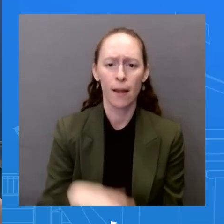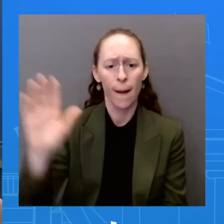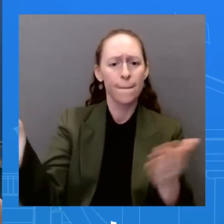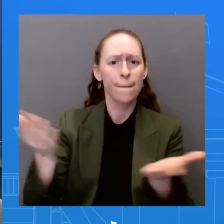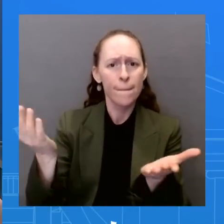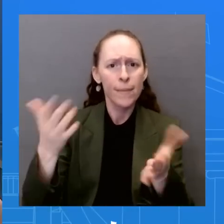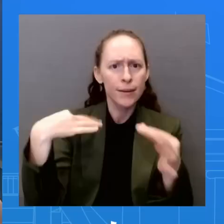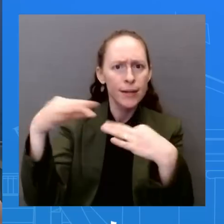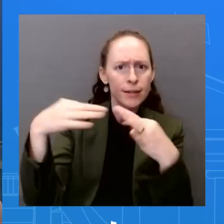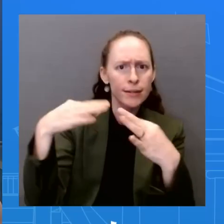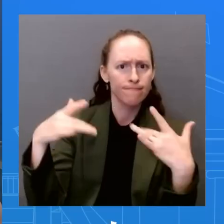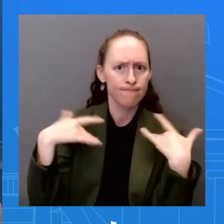Ms. Jean-Pierre: All right.